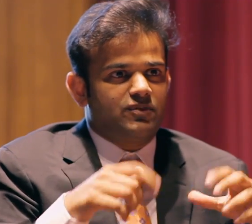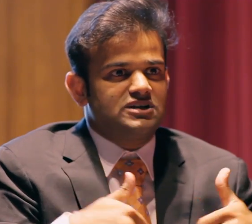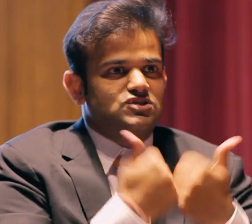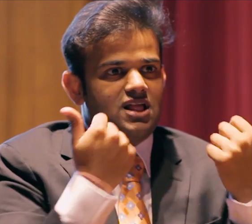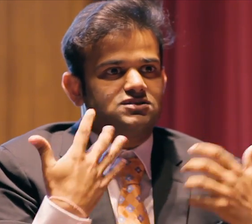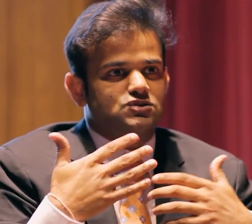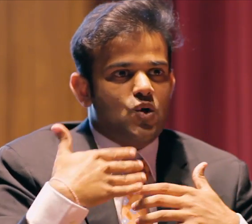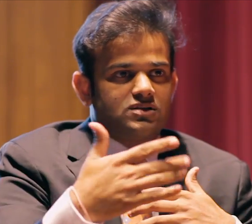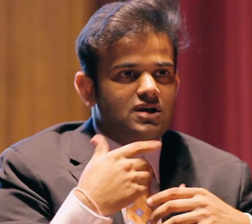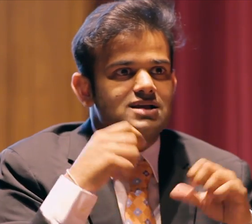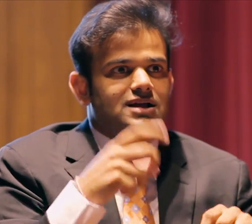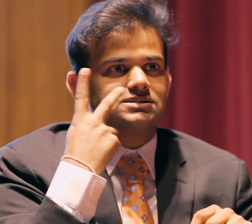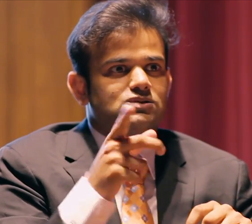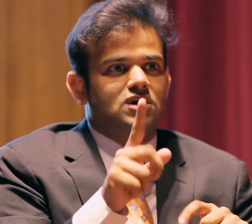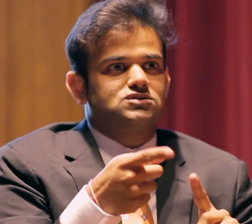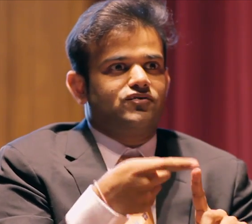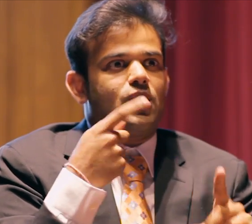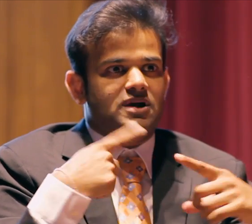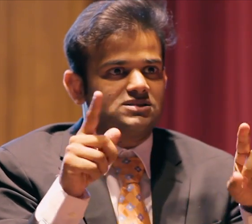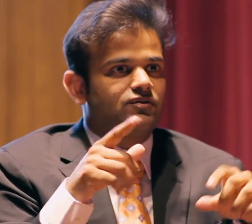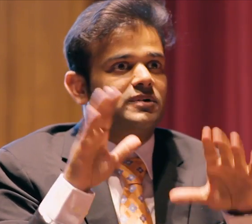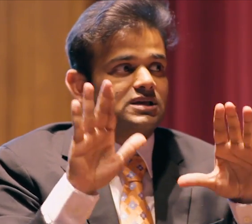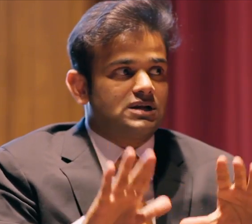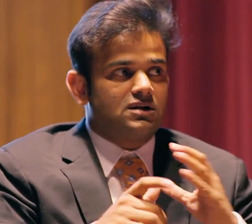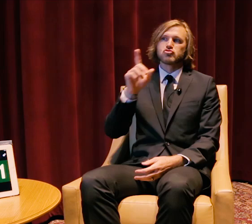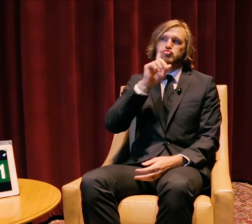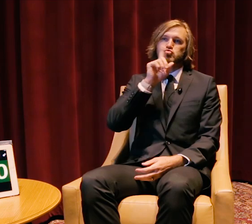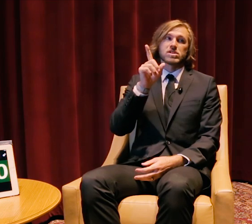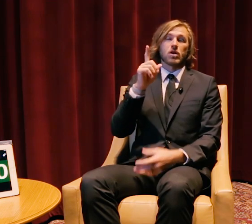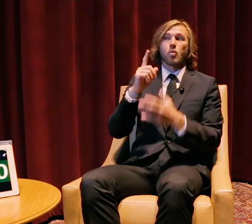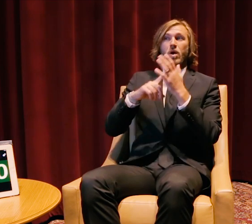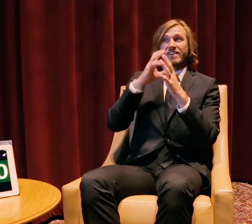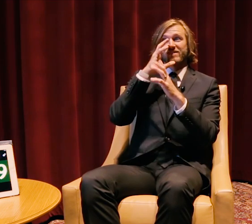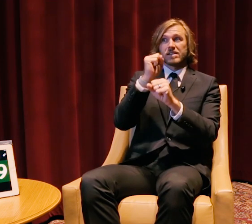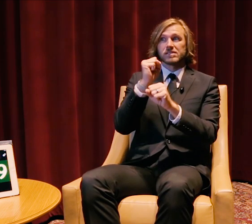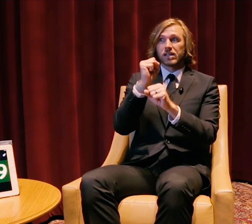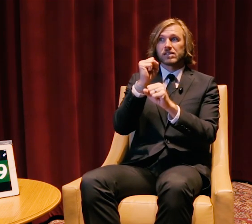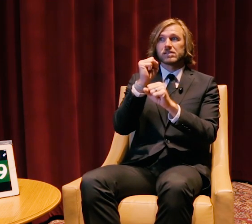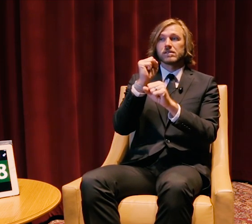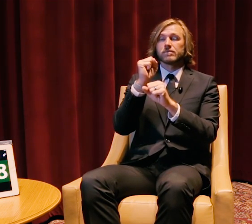about your journey and the challenges and successes that you've had. You know, it's, what's fascinating,